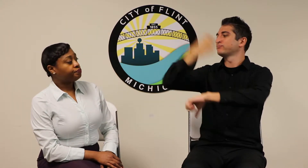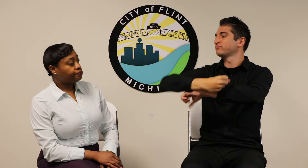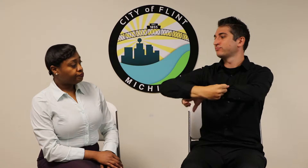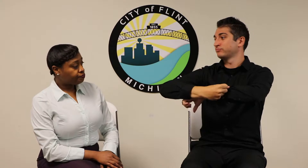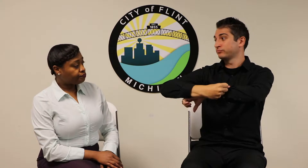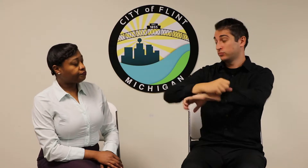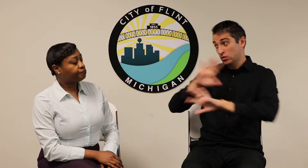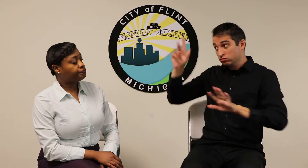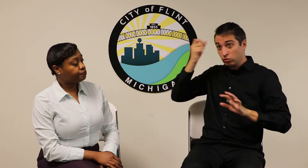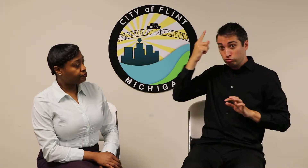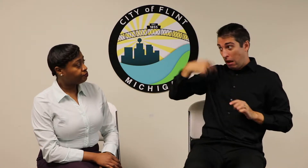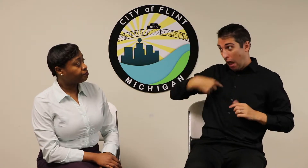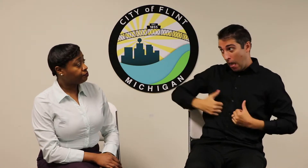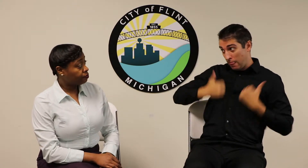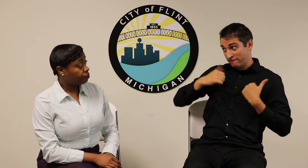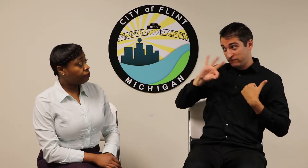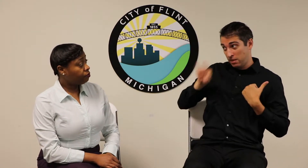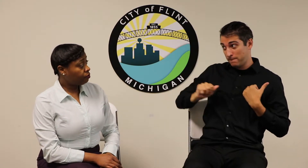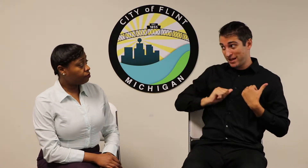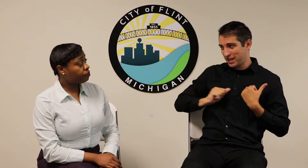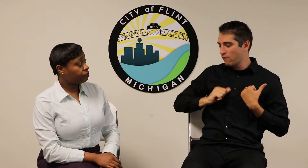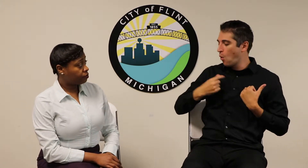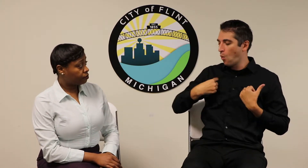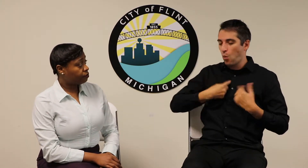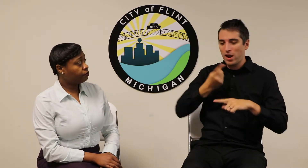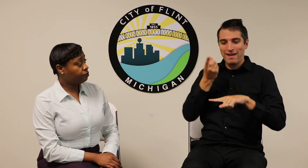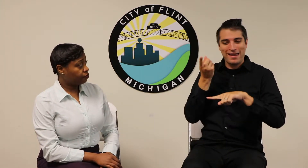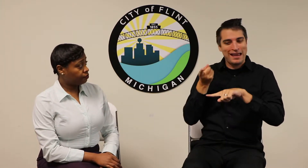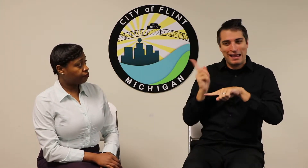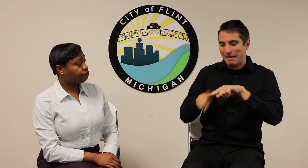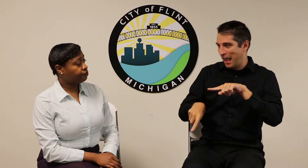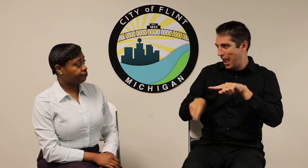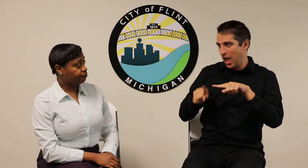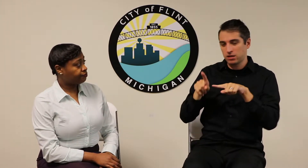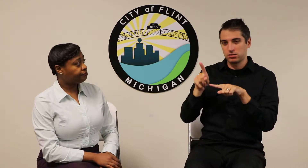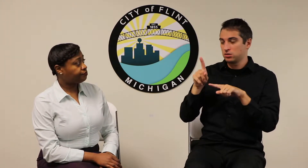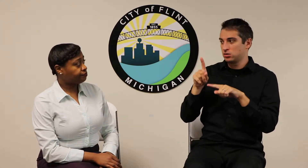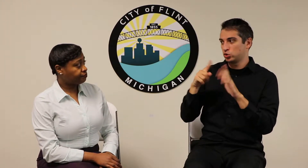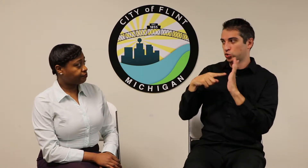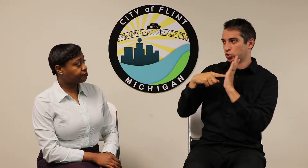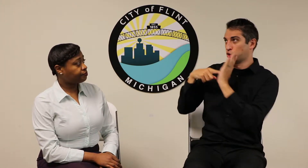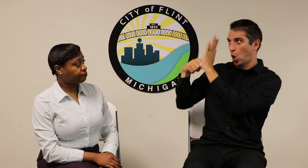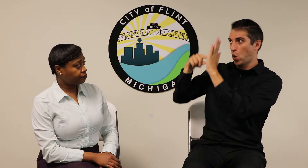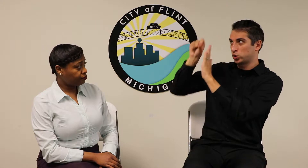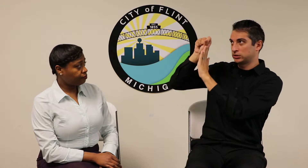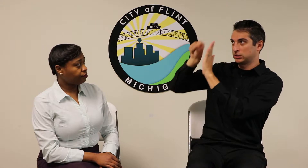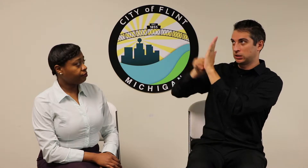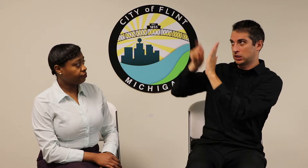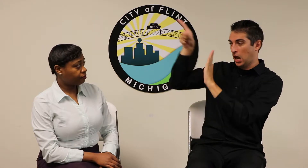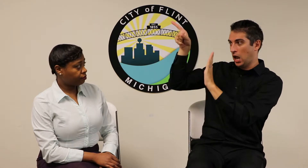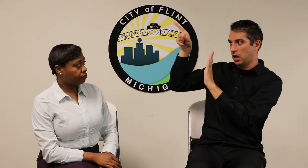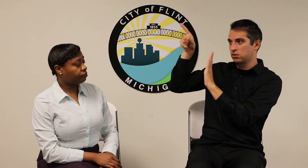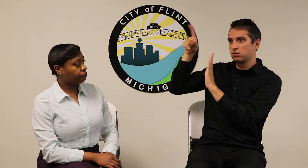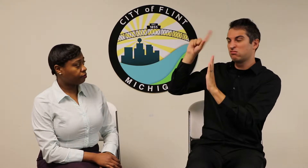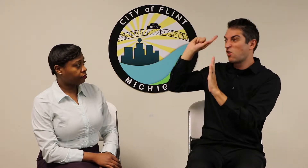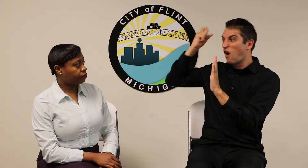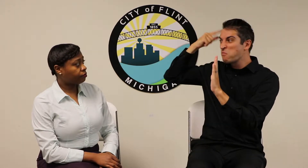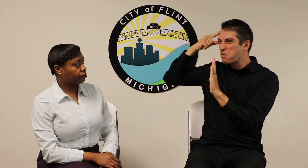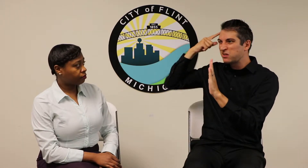resident, we cannot give our state government an excuse to shut down the